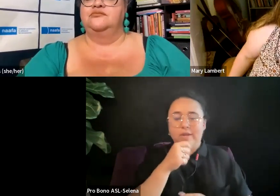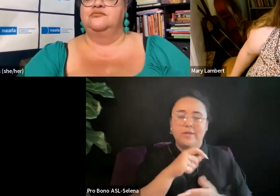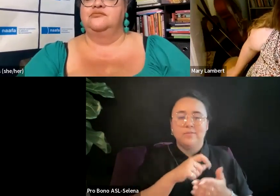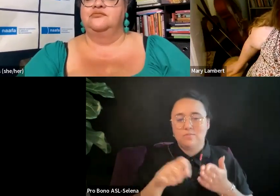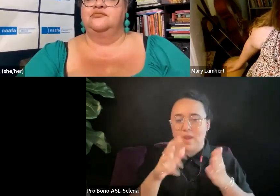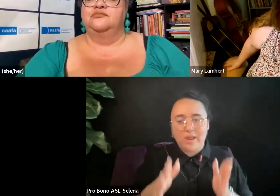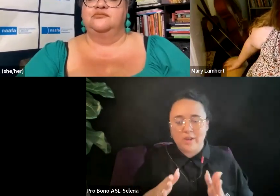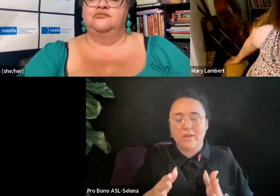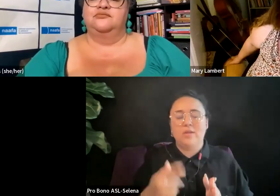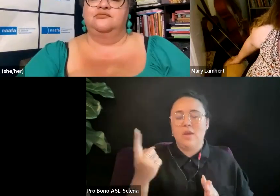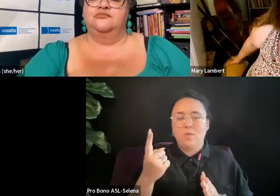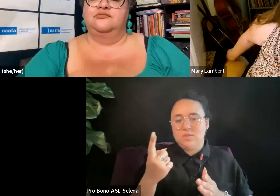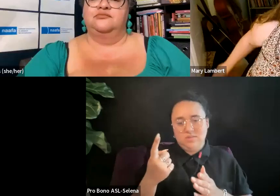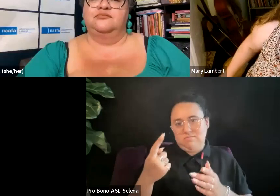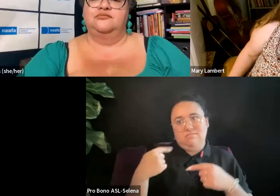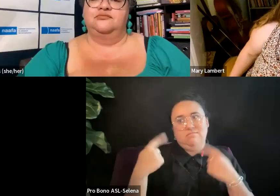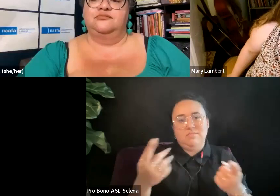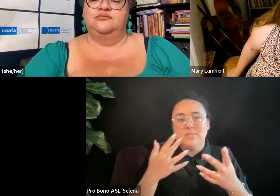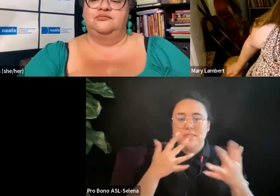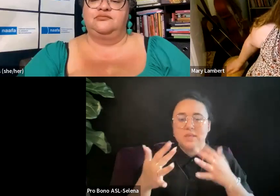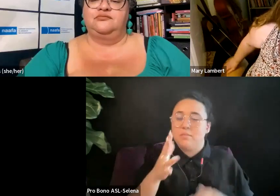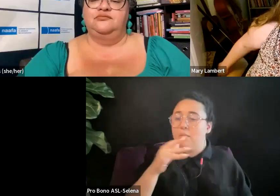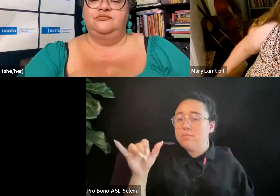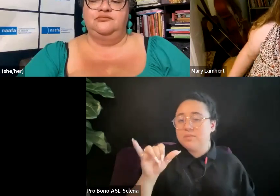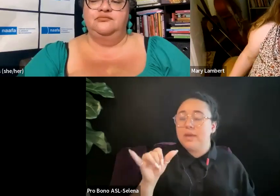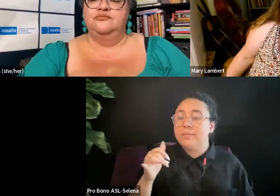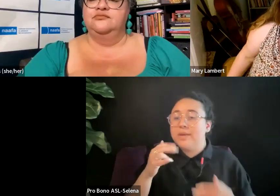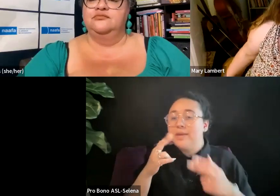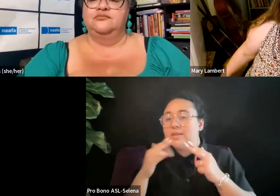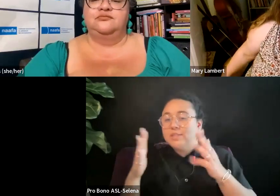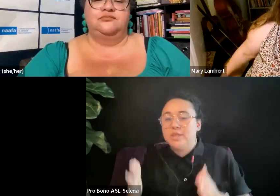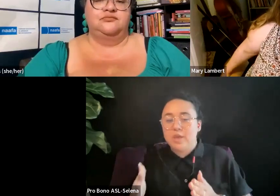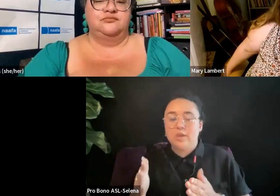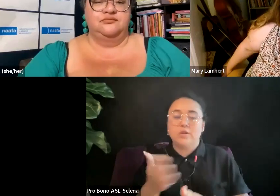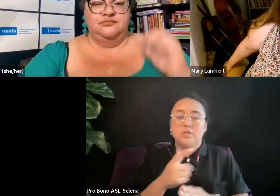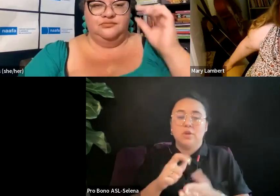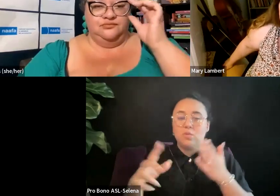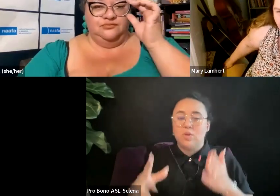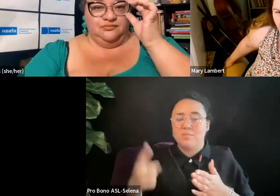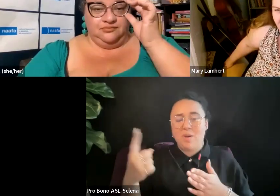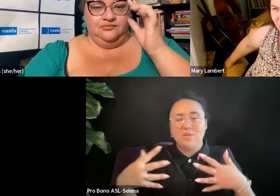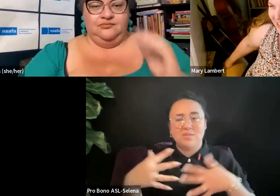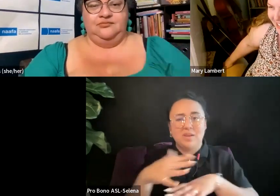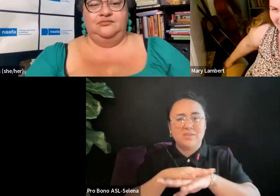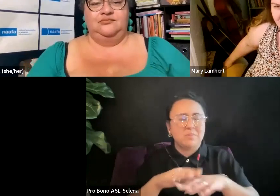My mom is a singer songwriter, but she has she pretty serious stage fright. So she was always like, How are you on stage?